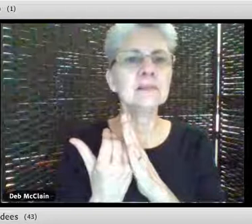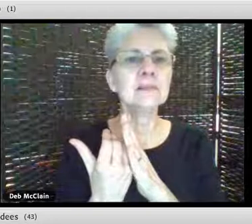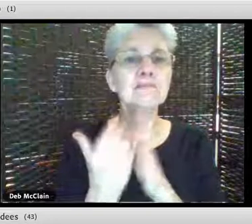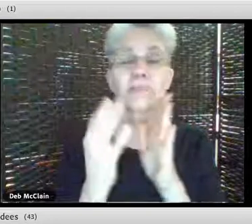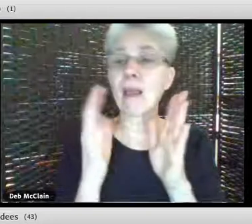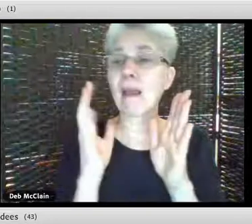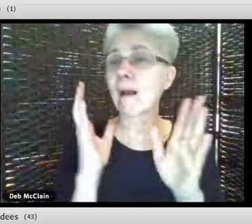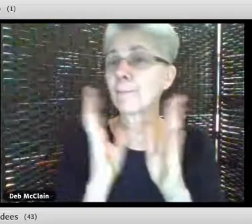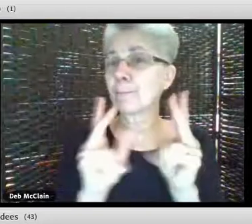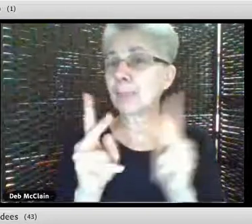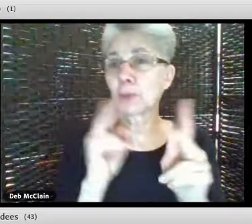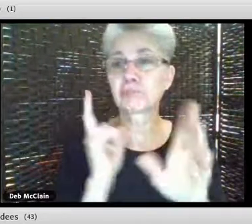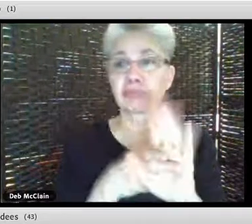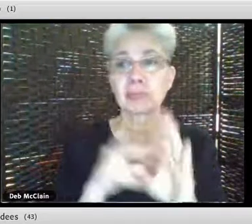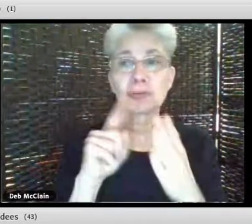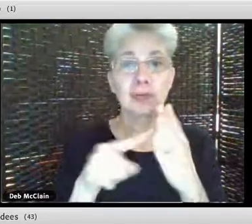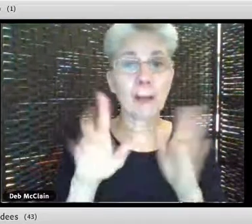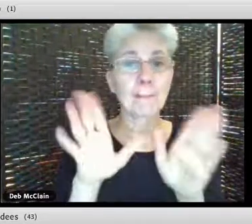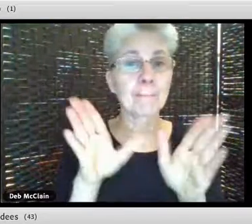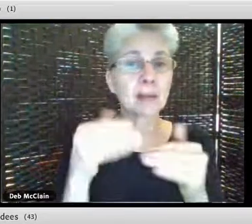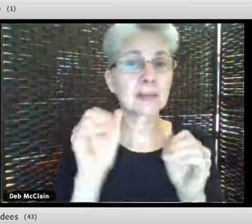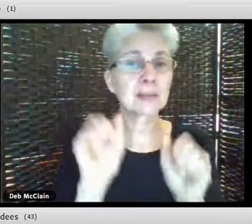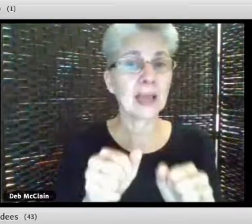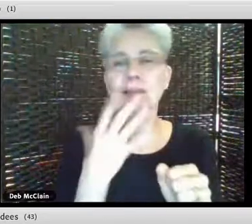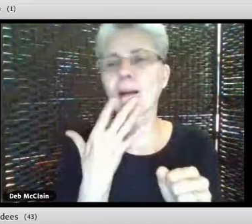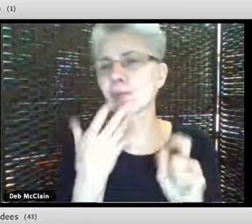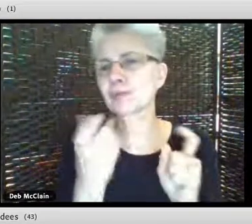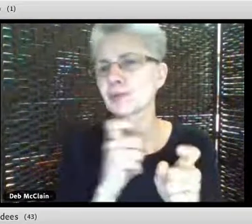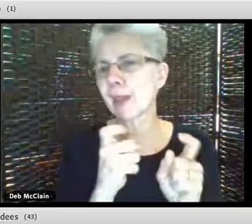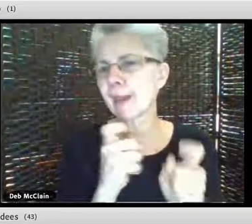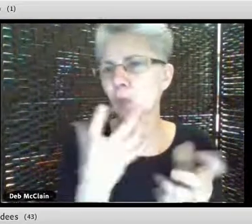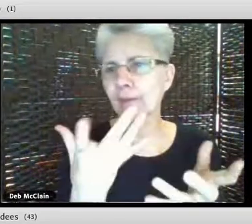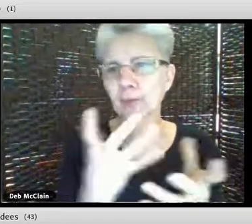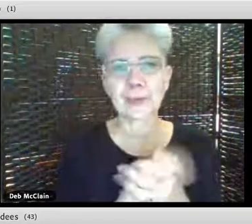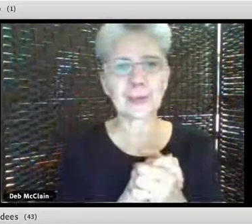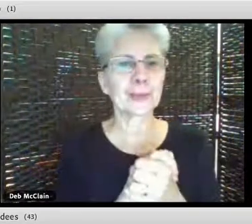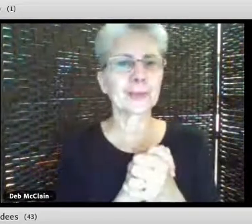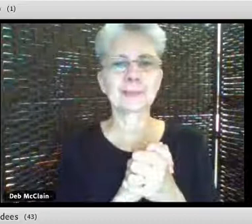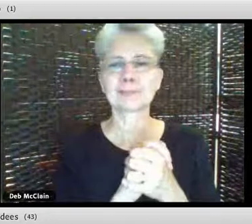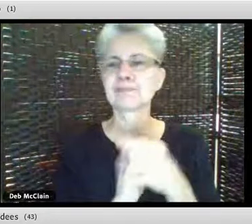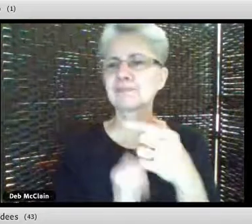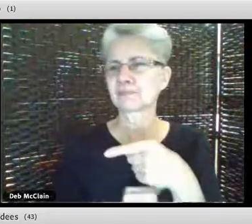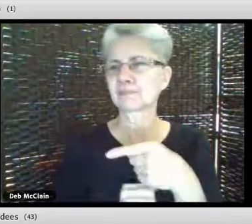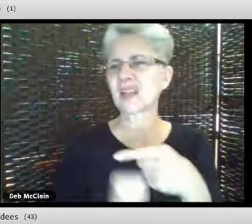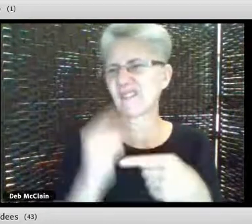that's right here, and again, you can just make a list. You can decide if you want checkboxes or not.